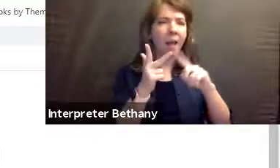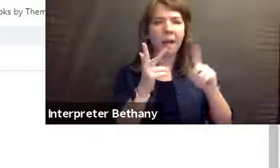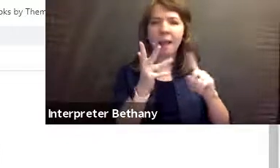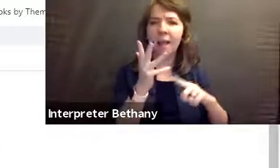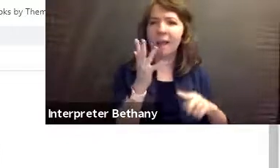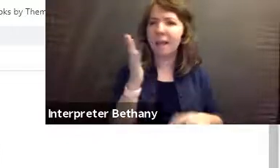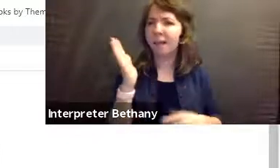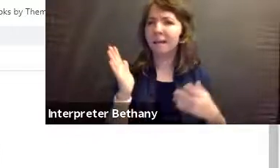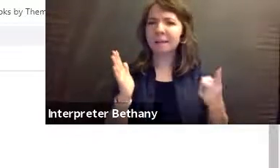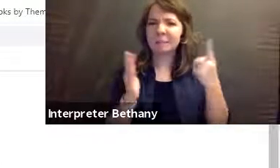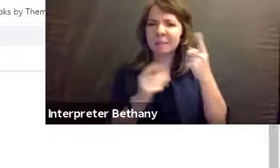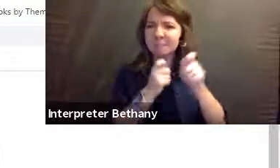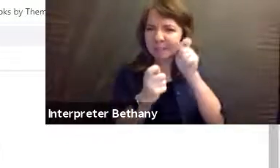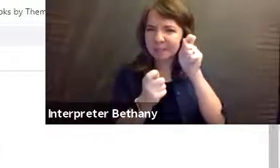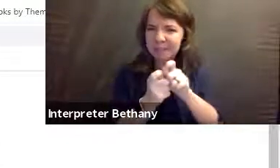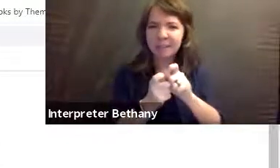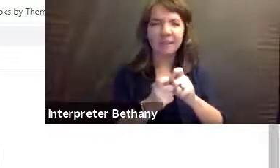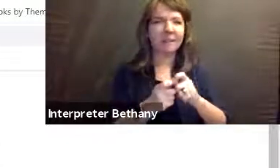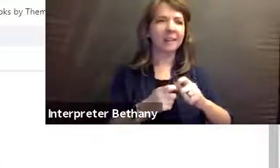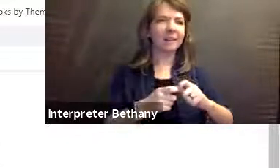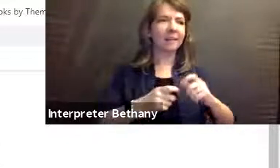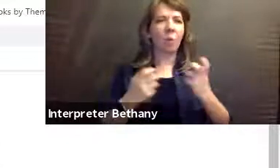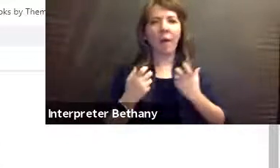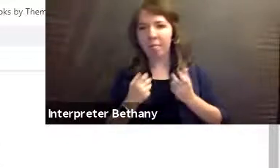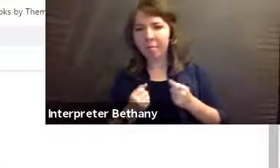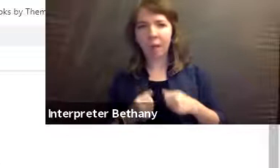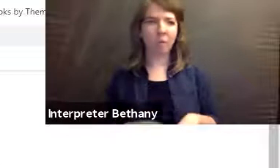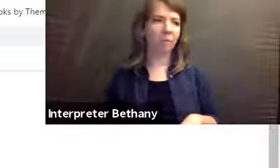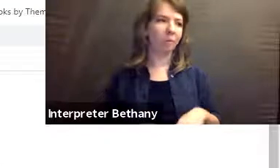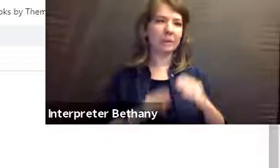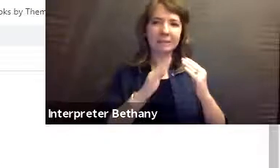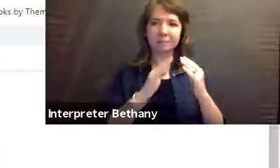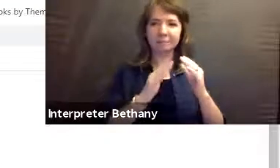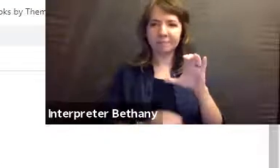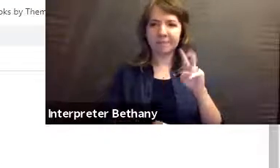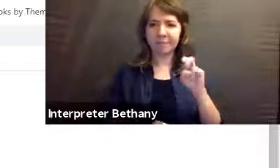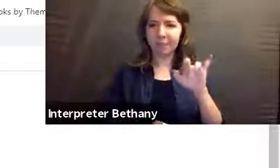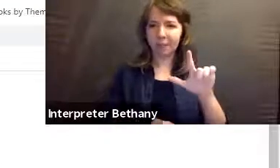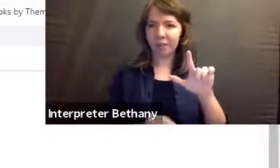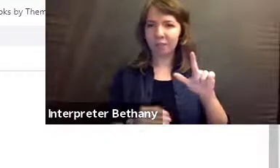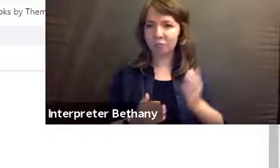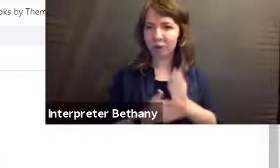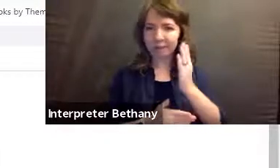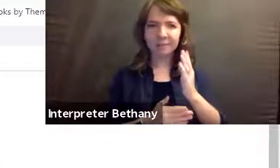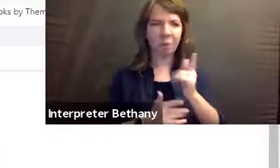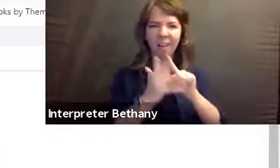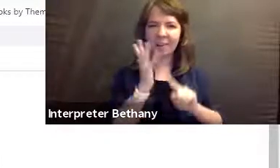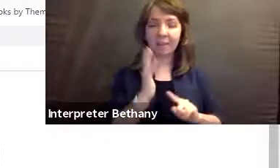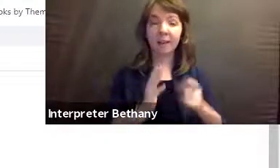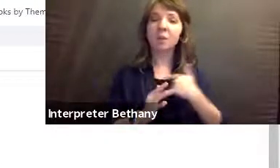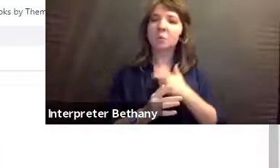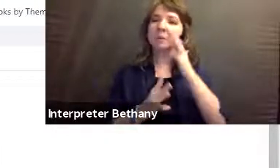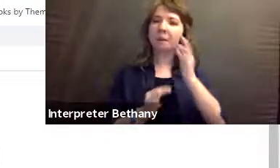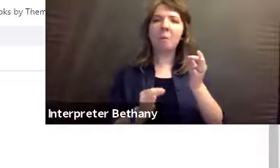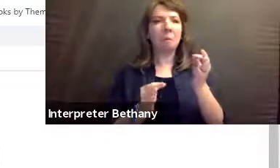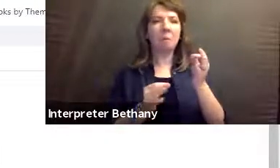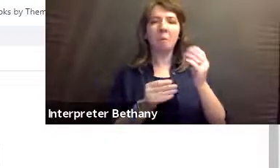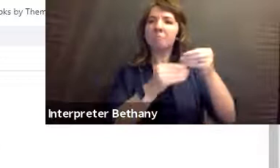Linda Kobashigawa: City and civil rights and health and different topics like that. And so we decided to create this guy that would kind of list out nicely.